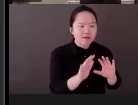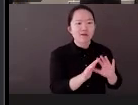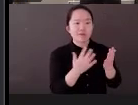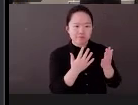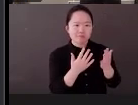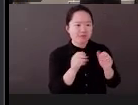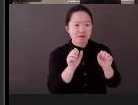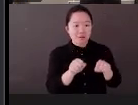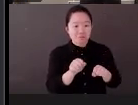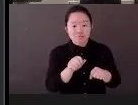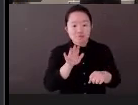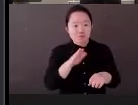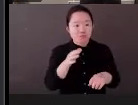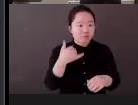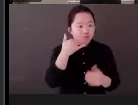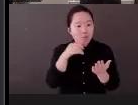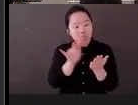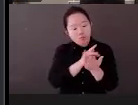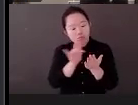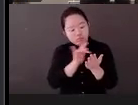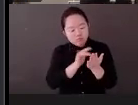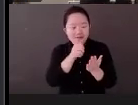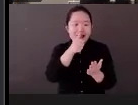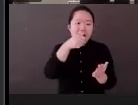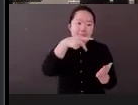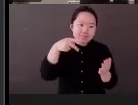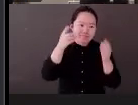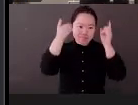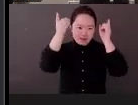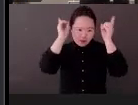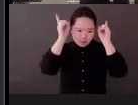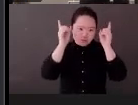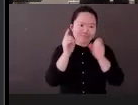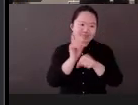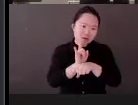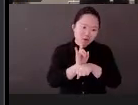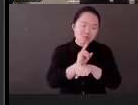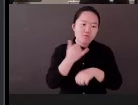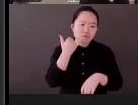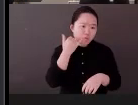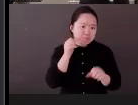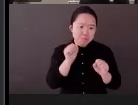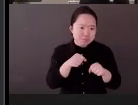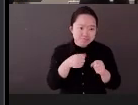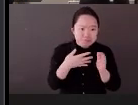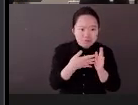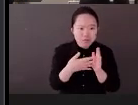it is just installed on and Android phone, it is a great way to learn